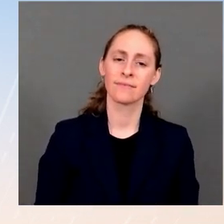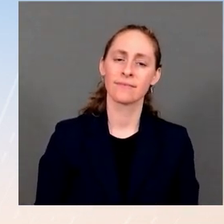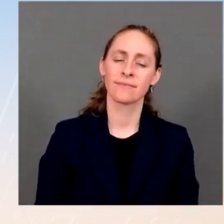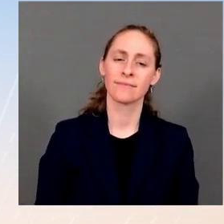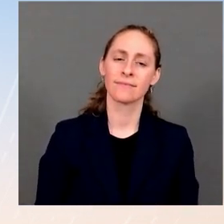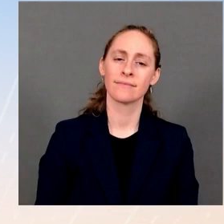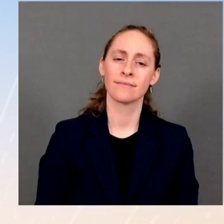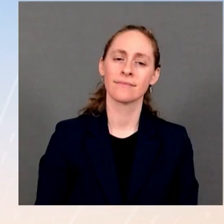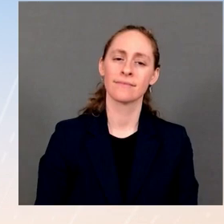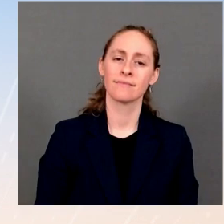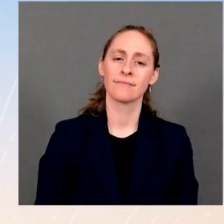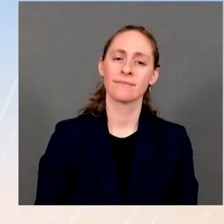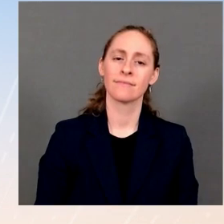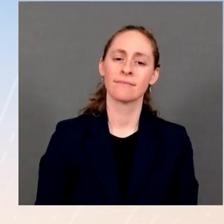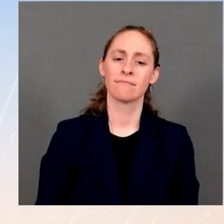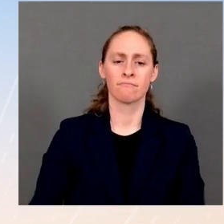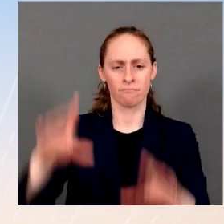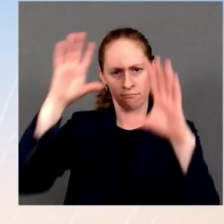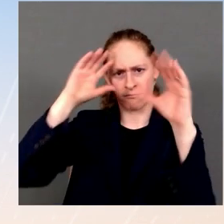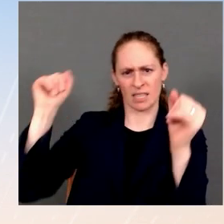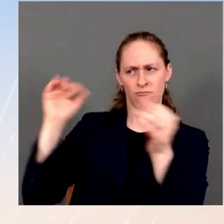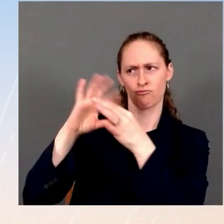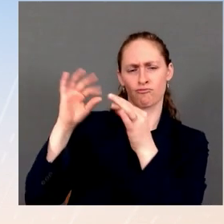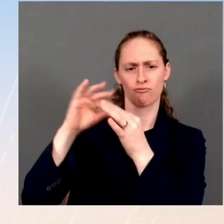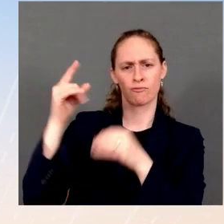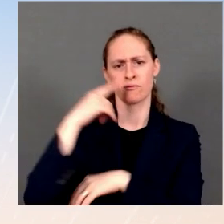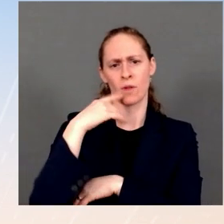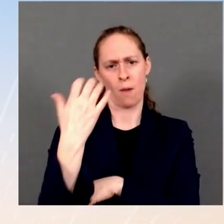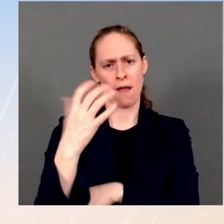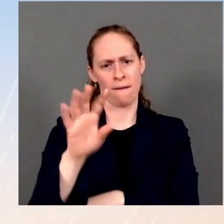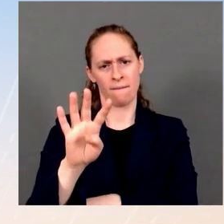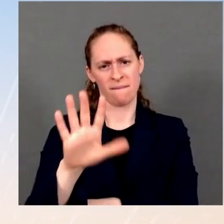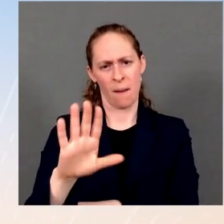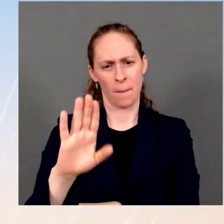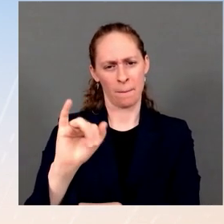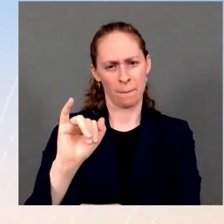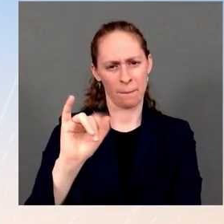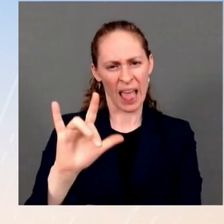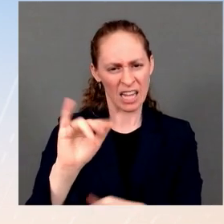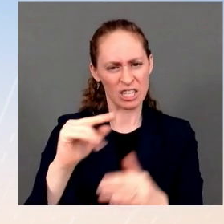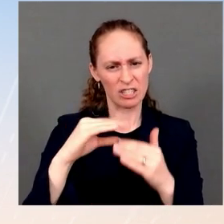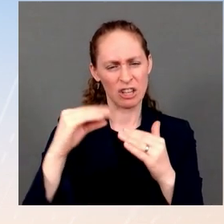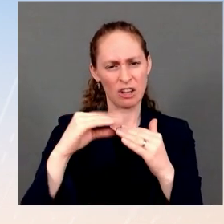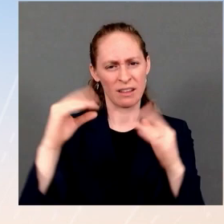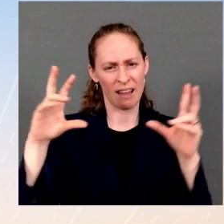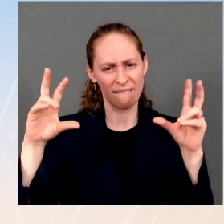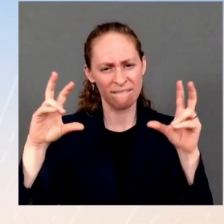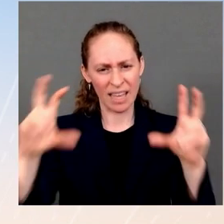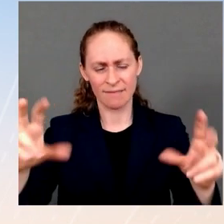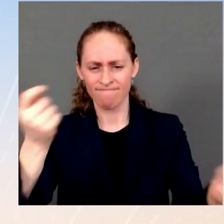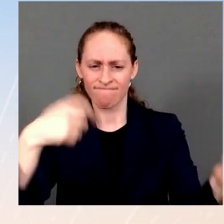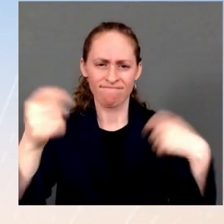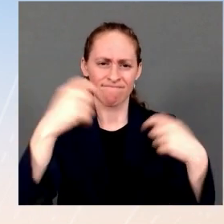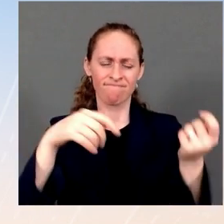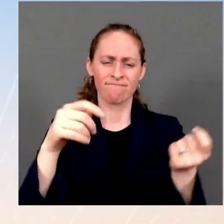this issue in the infrastructure bill. Obviously, he got close to $15 billion. You guys say that's still enough to deal with it, 100 percent.